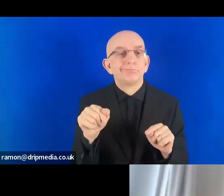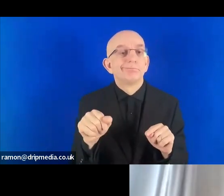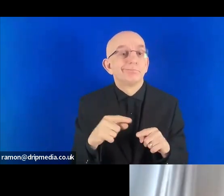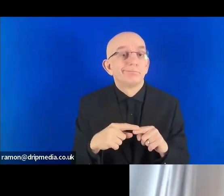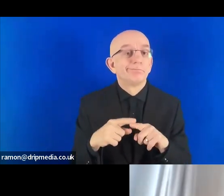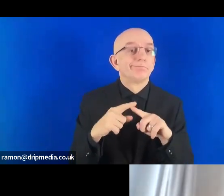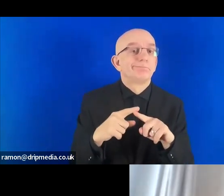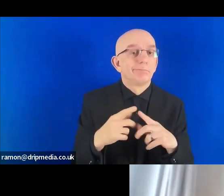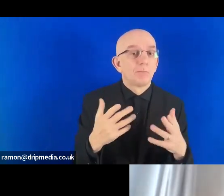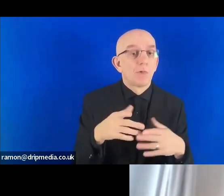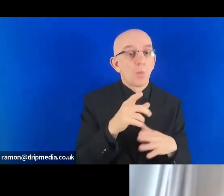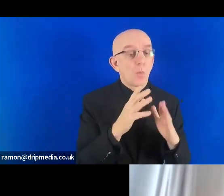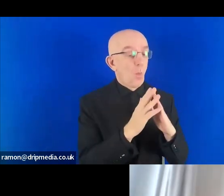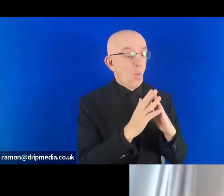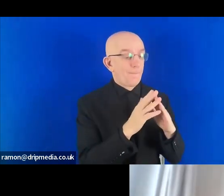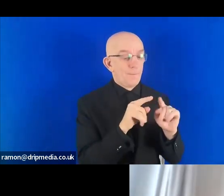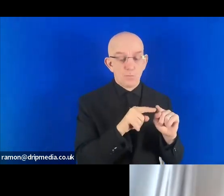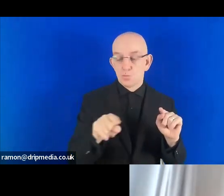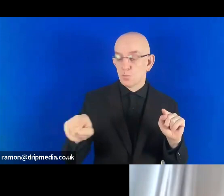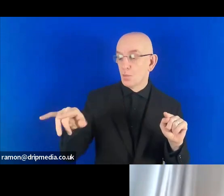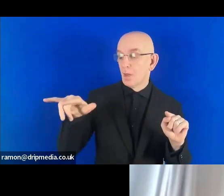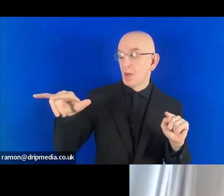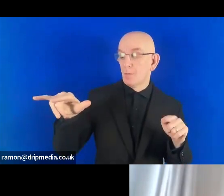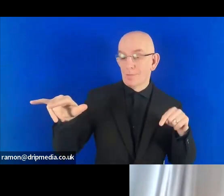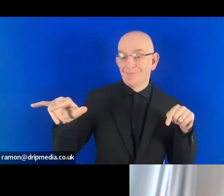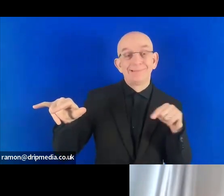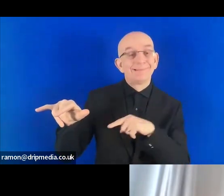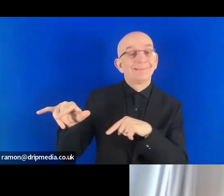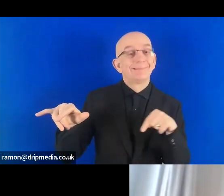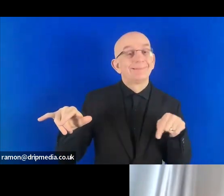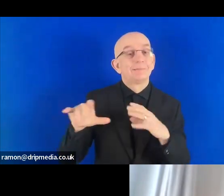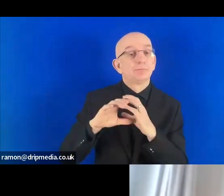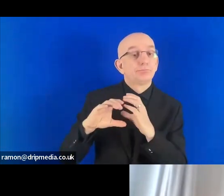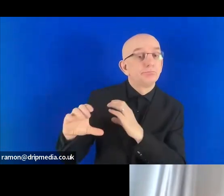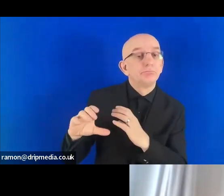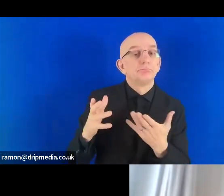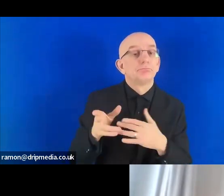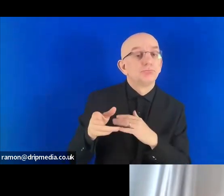the visa related expenses that we will ask you to fill in details,